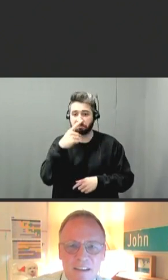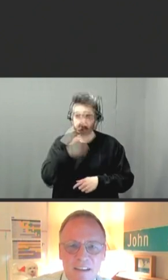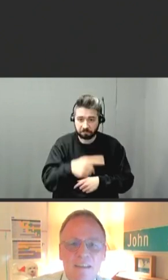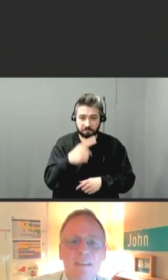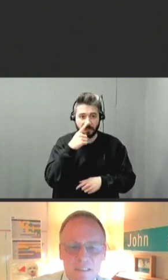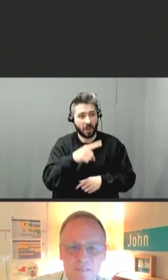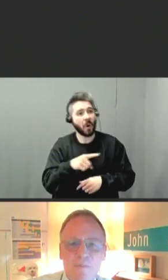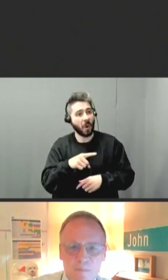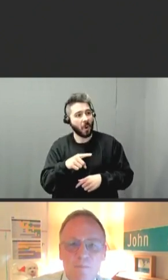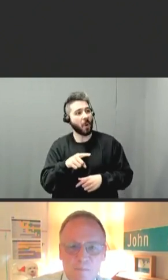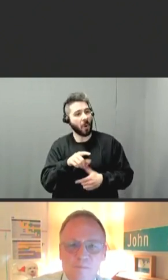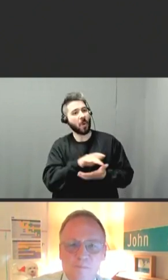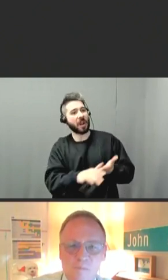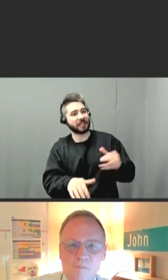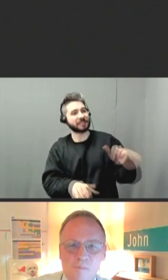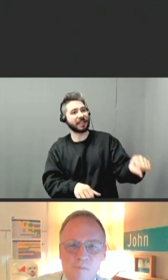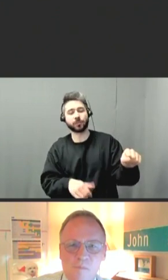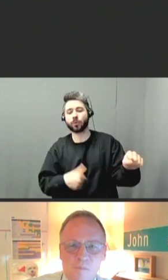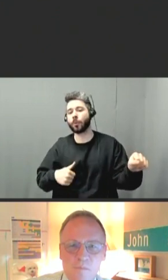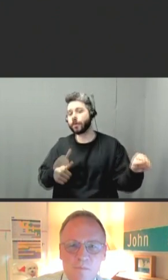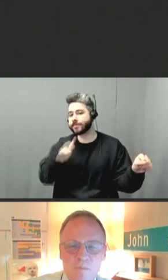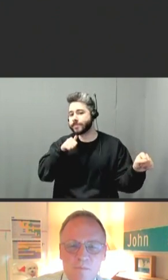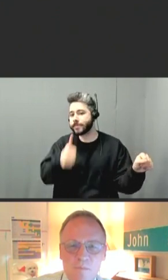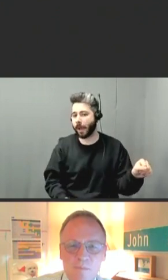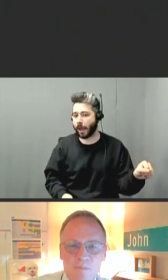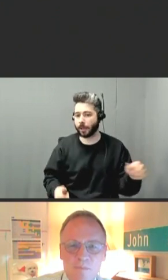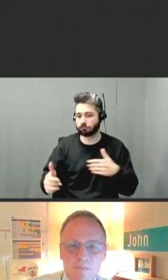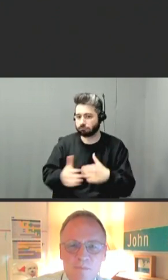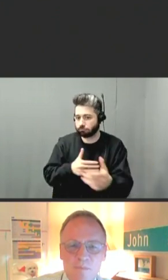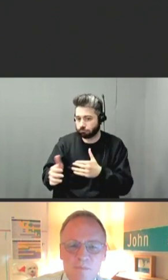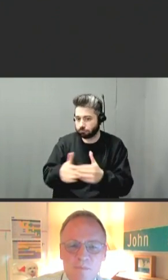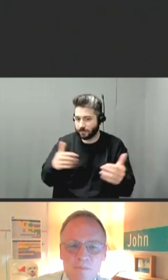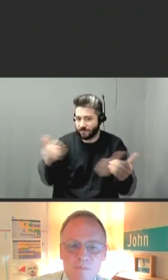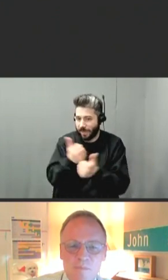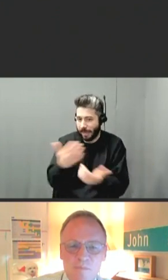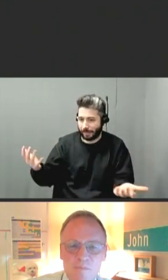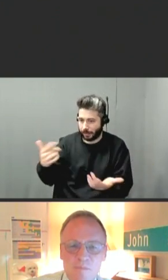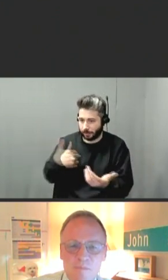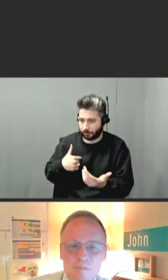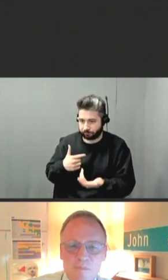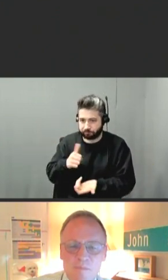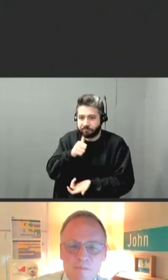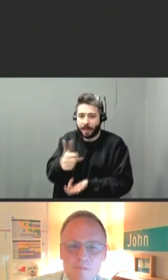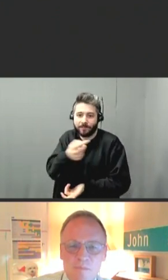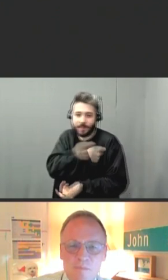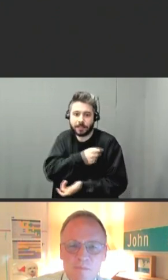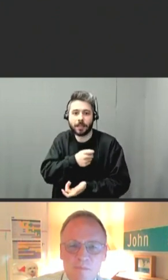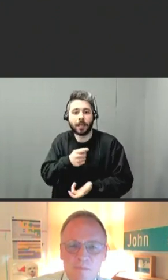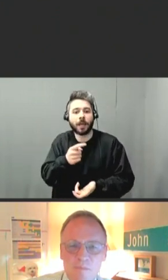or I'm not going to be vaccinated regardless of anything." I think this is fertile area for